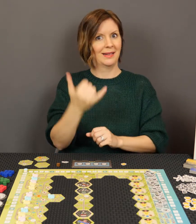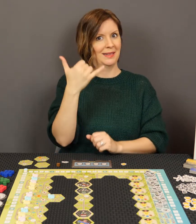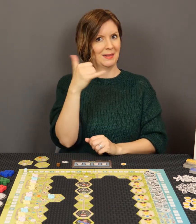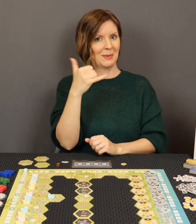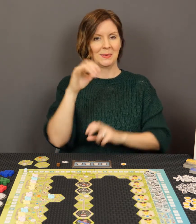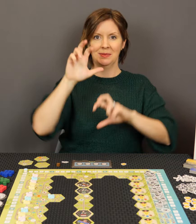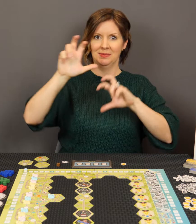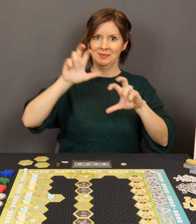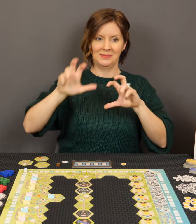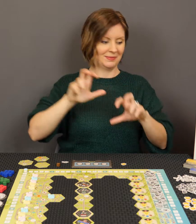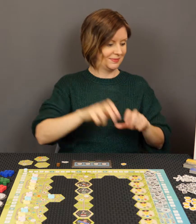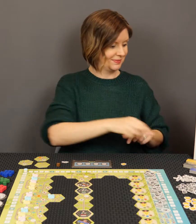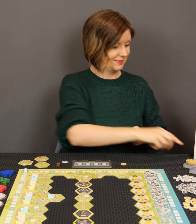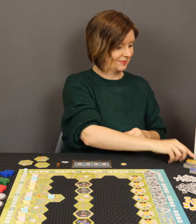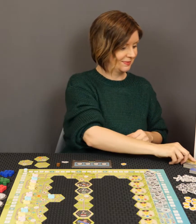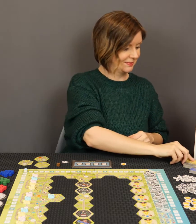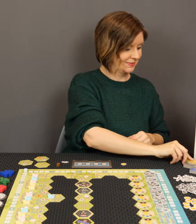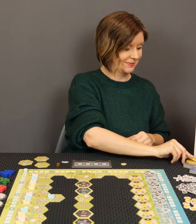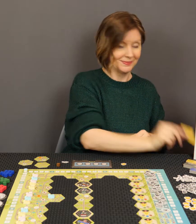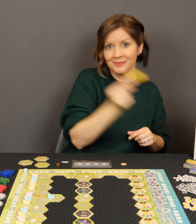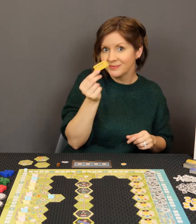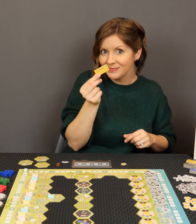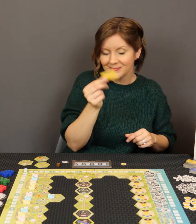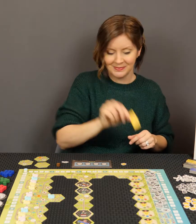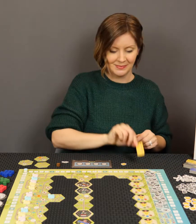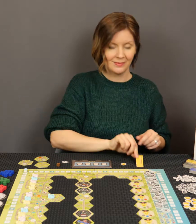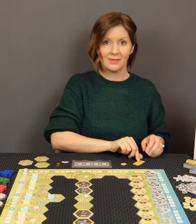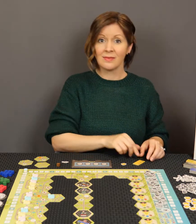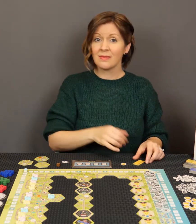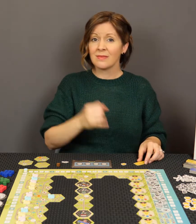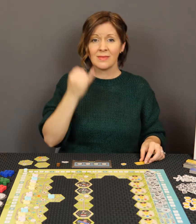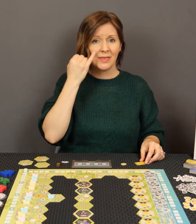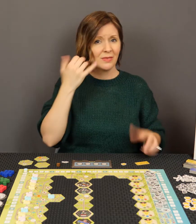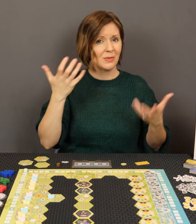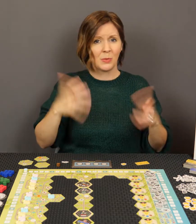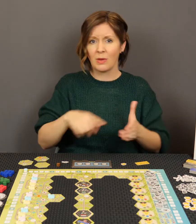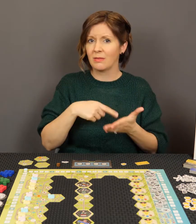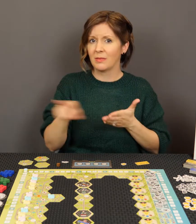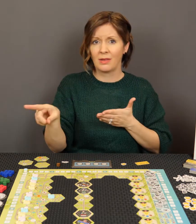You also get the yellow stock card.